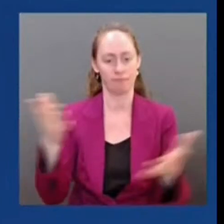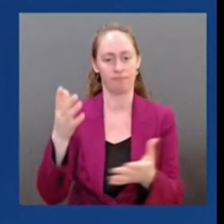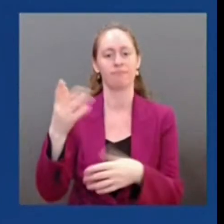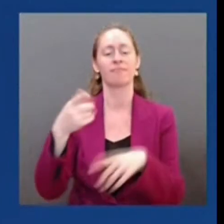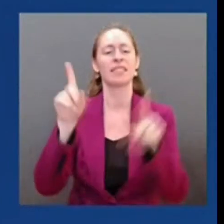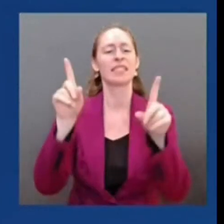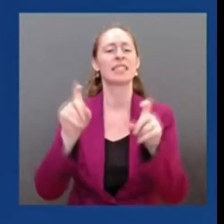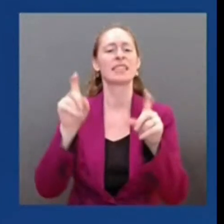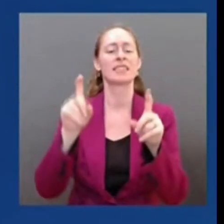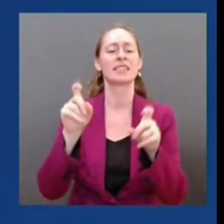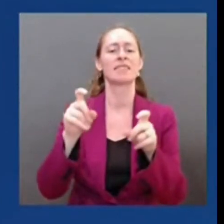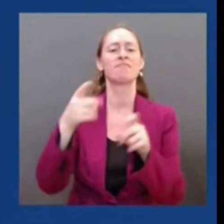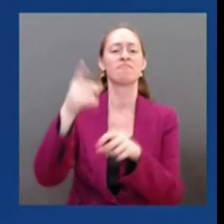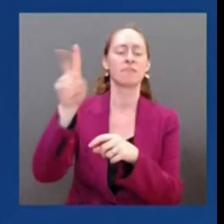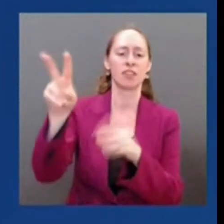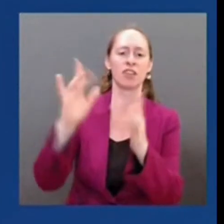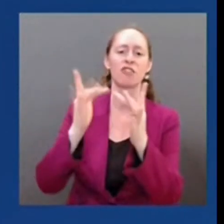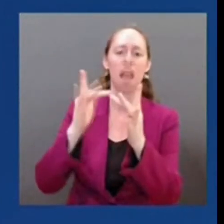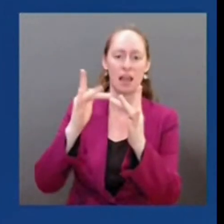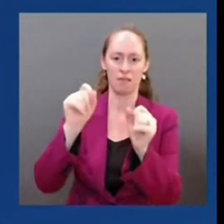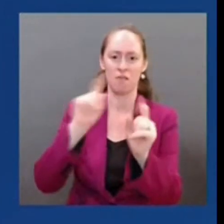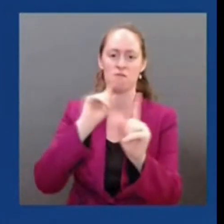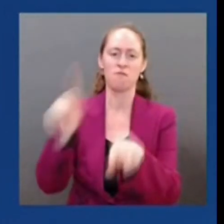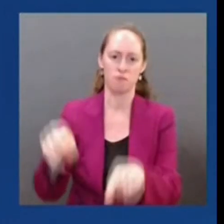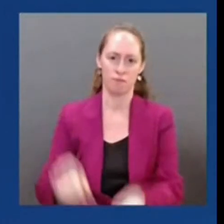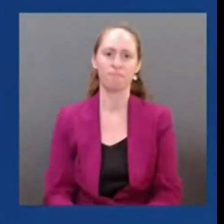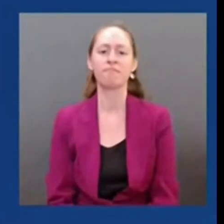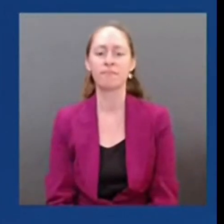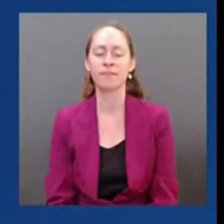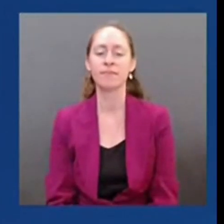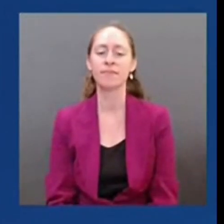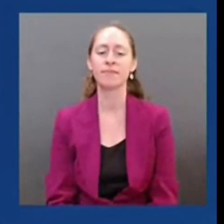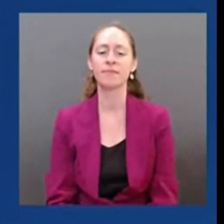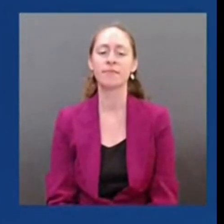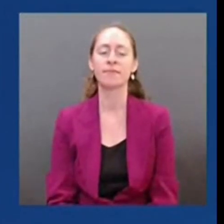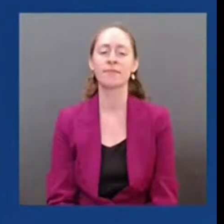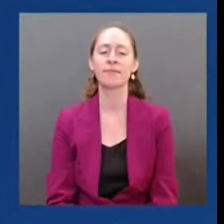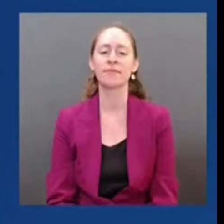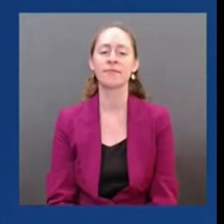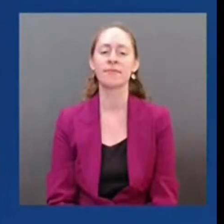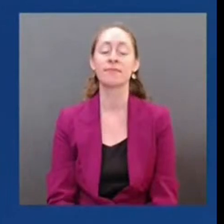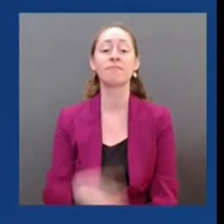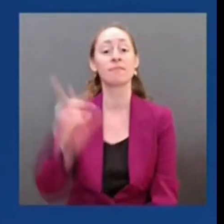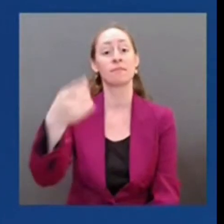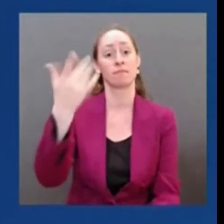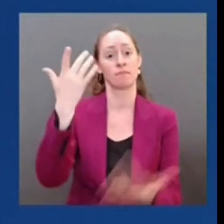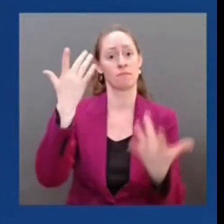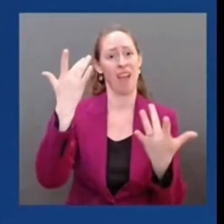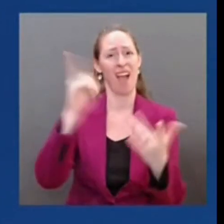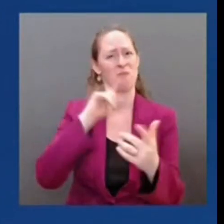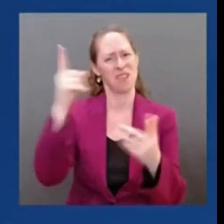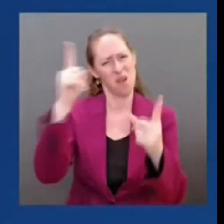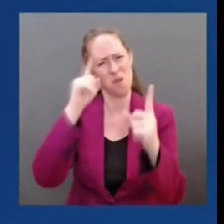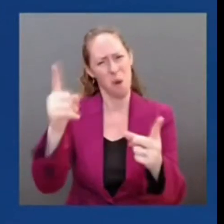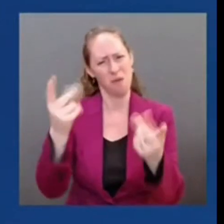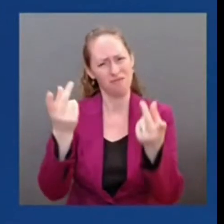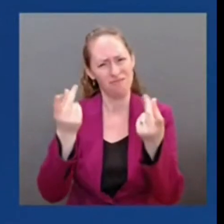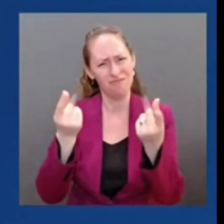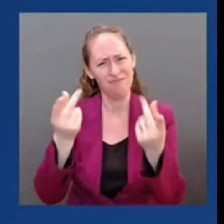WATCHED A THIRD ROUND OF TESTS THAT YOU ARE ABLE TO GET FROM